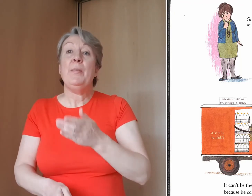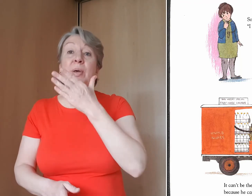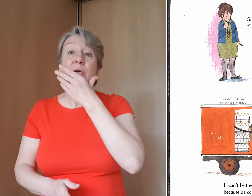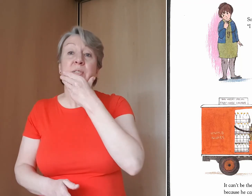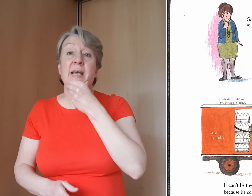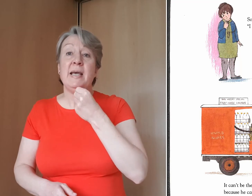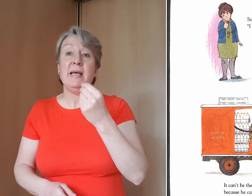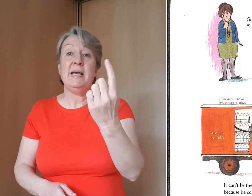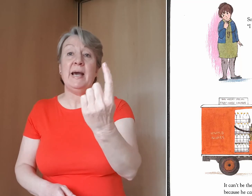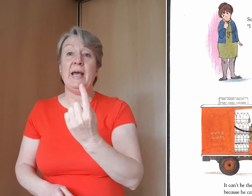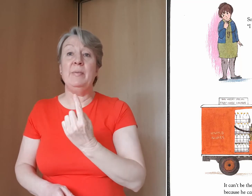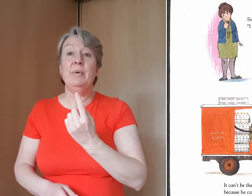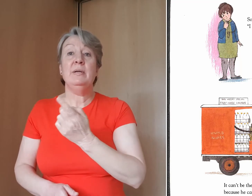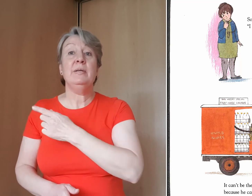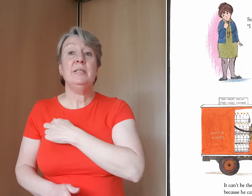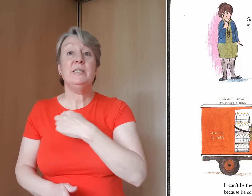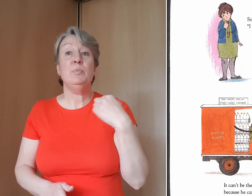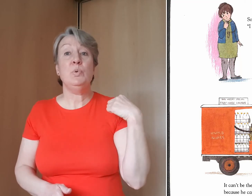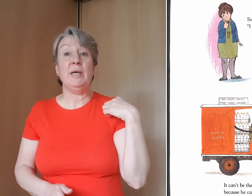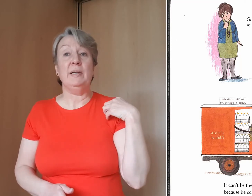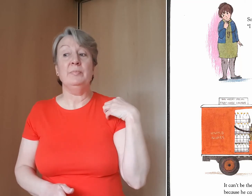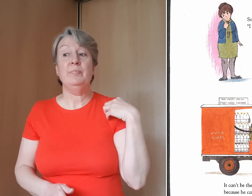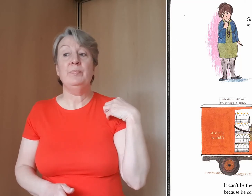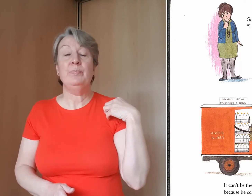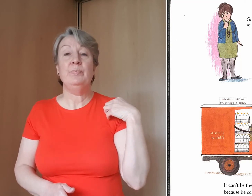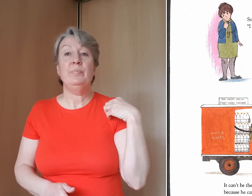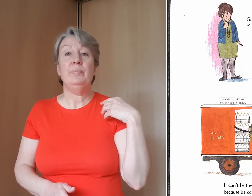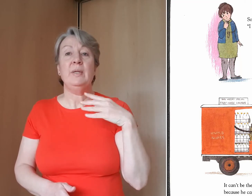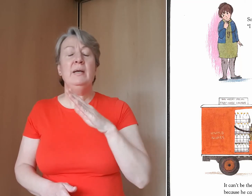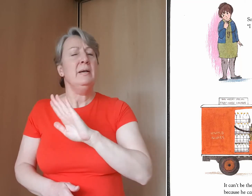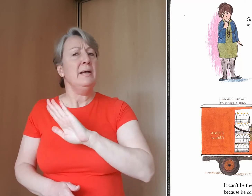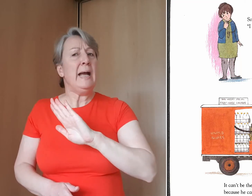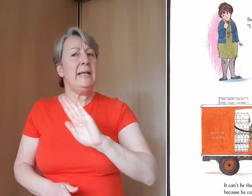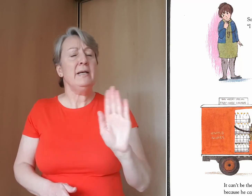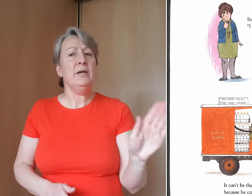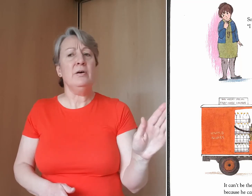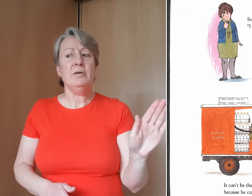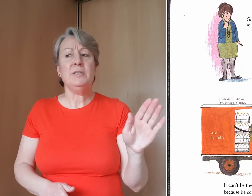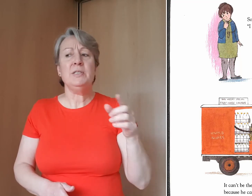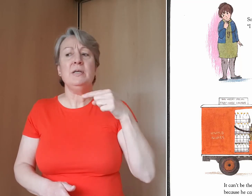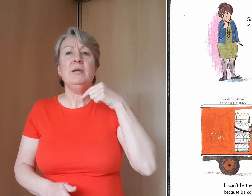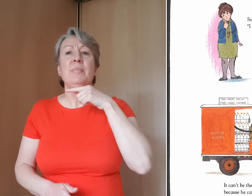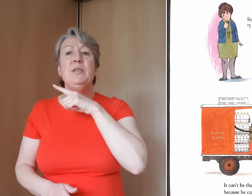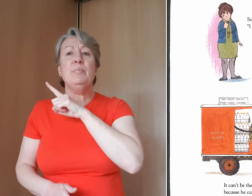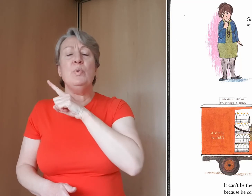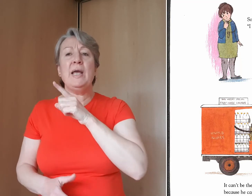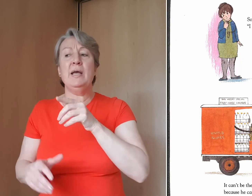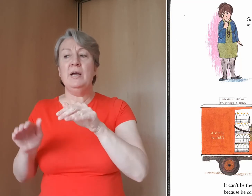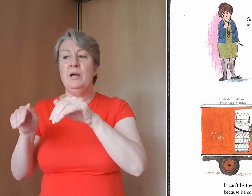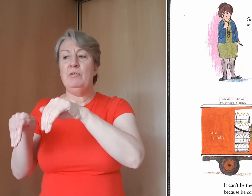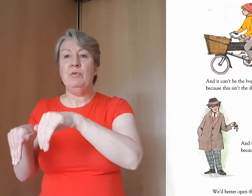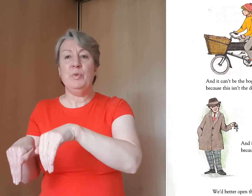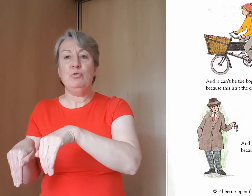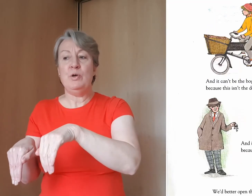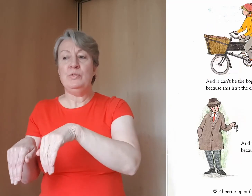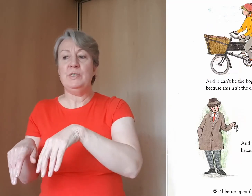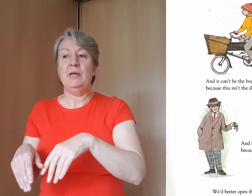because he came this morning and he can't be the boy from the grocer